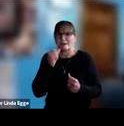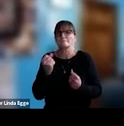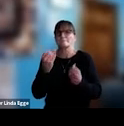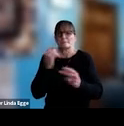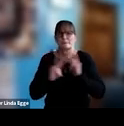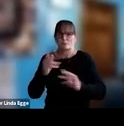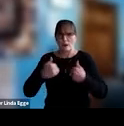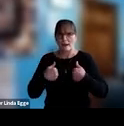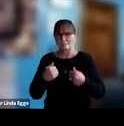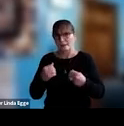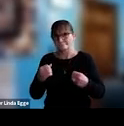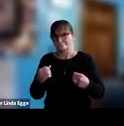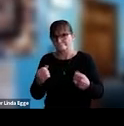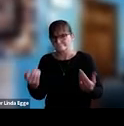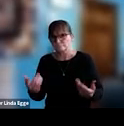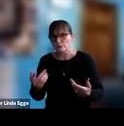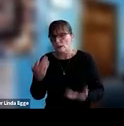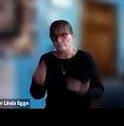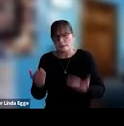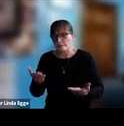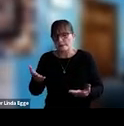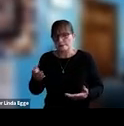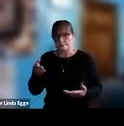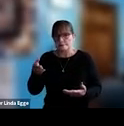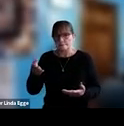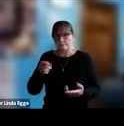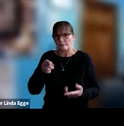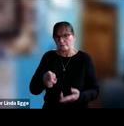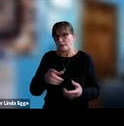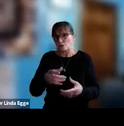It could be that they were taken to the emergency room